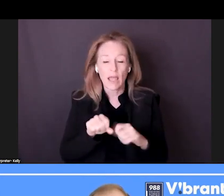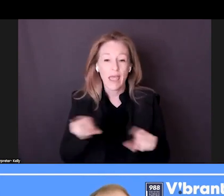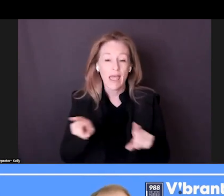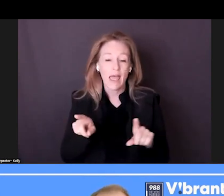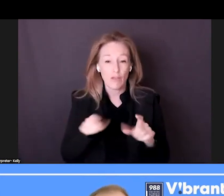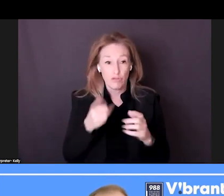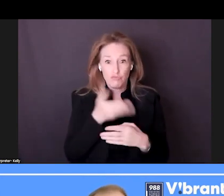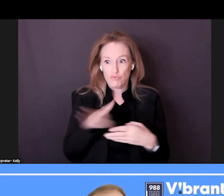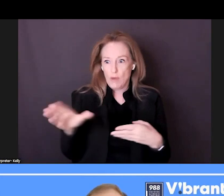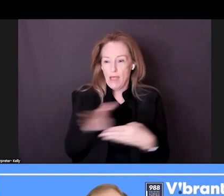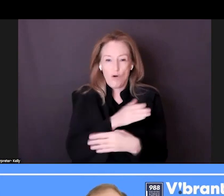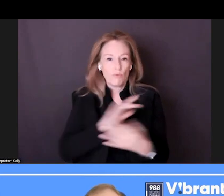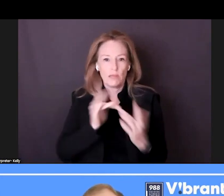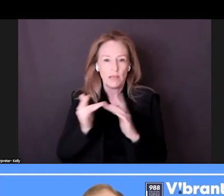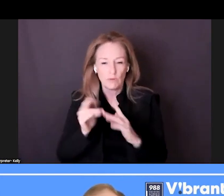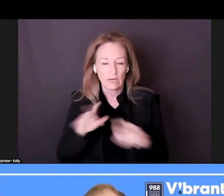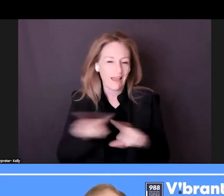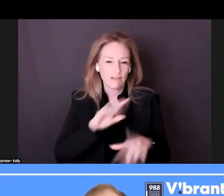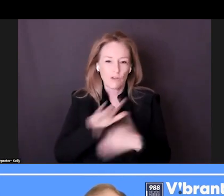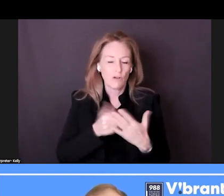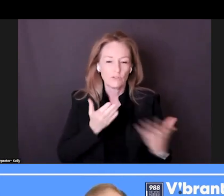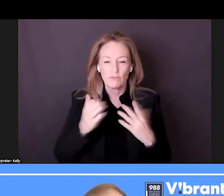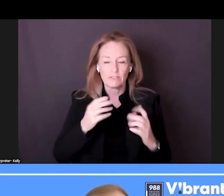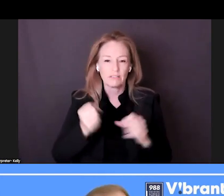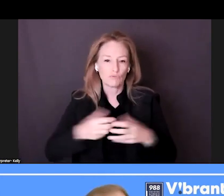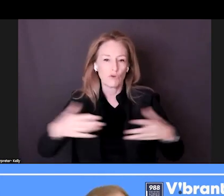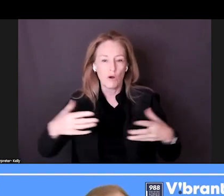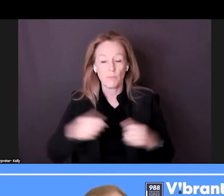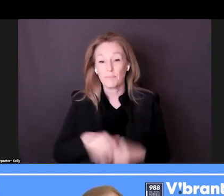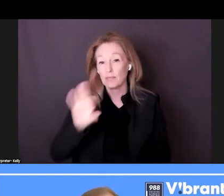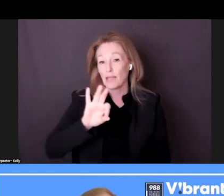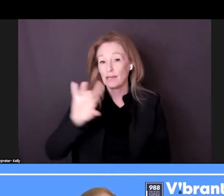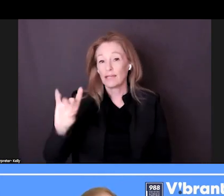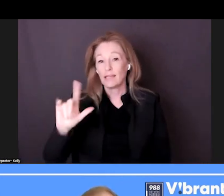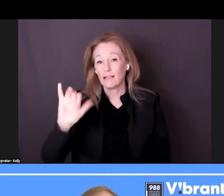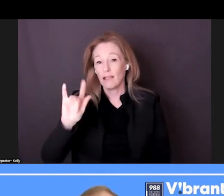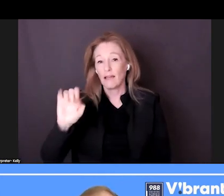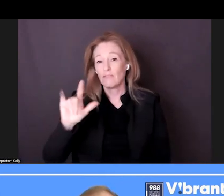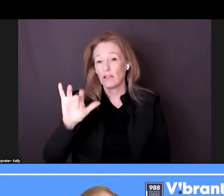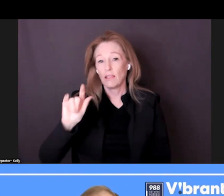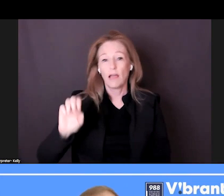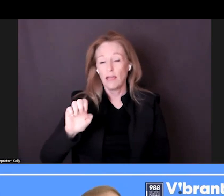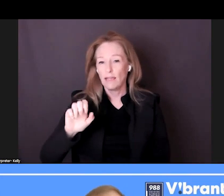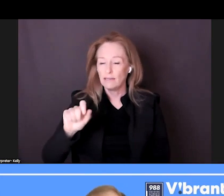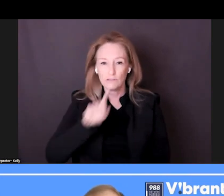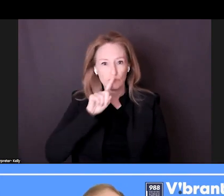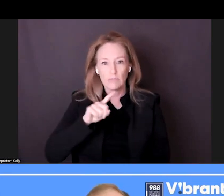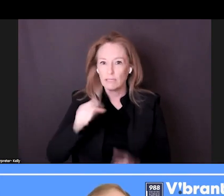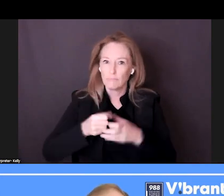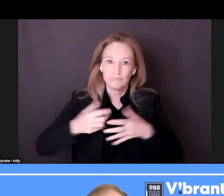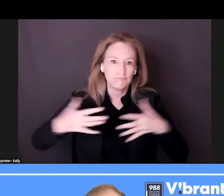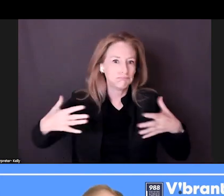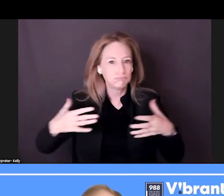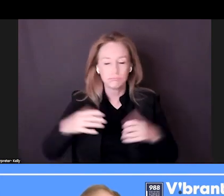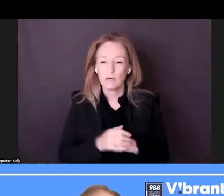THAT 988 IS GROWING AT A SIGNIFICANT PACE STARTING AT 45,000 INTERACTIONS